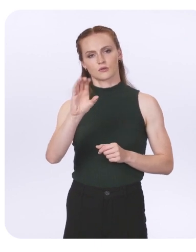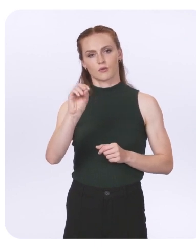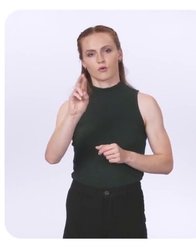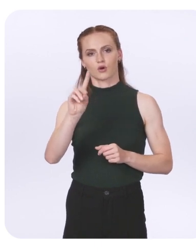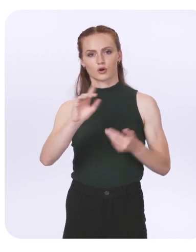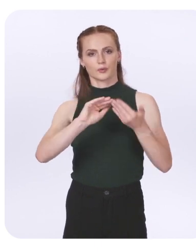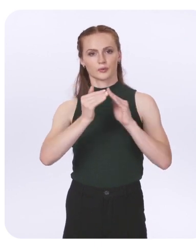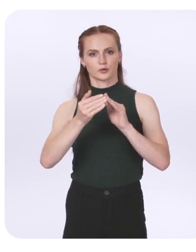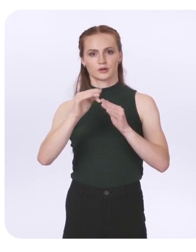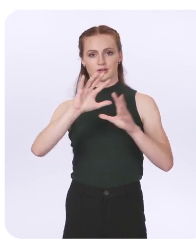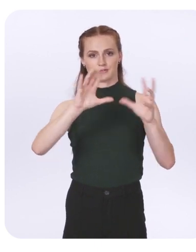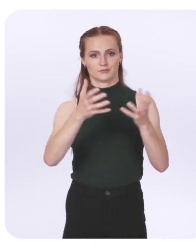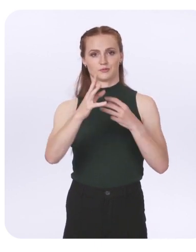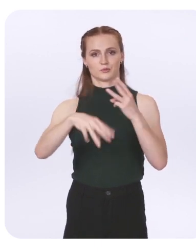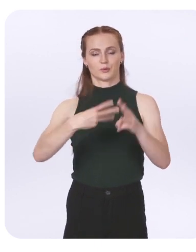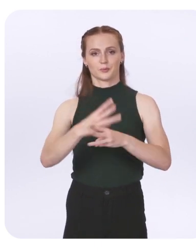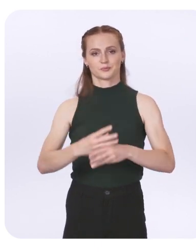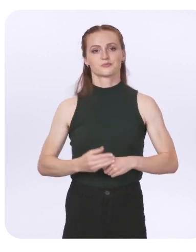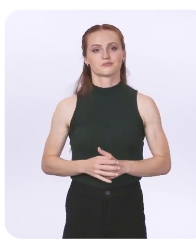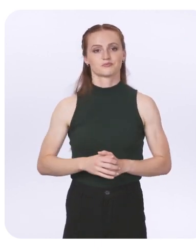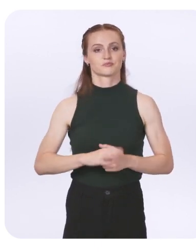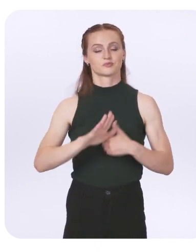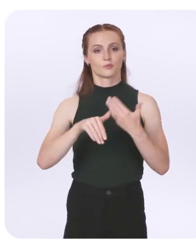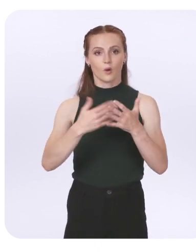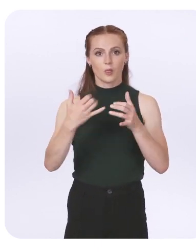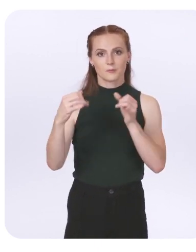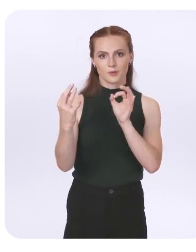All the feedback during the alpha had a significant influence